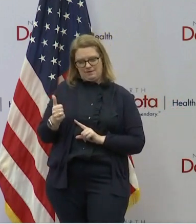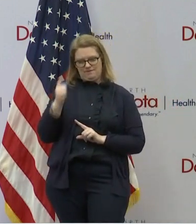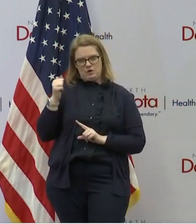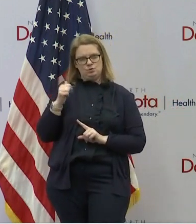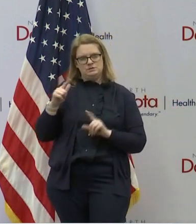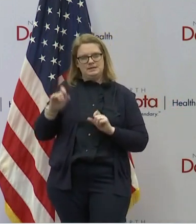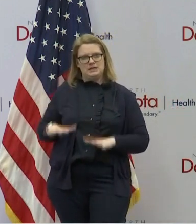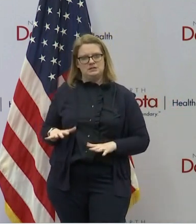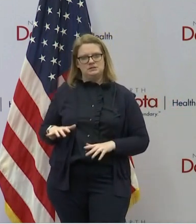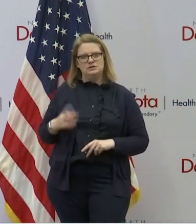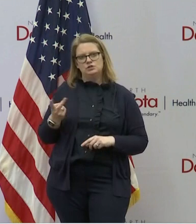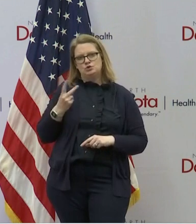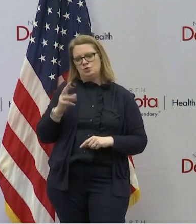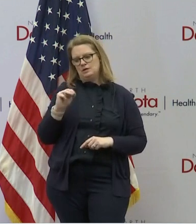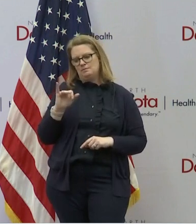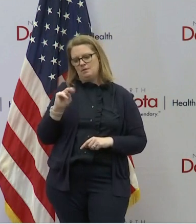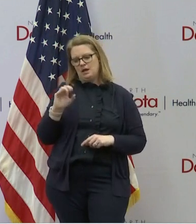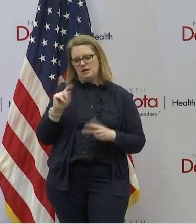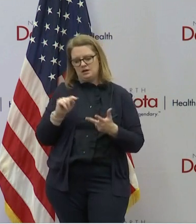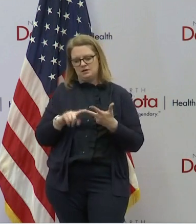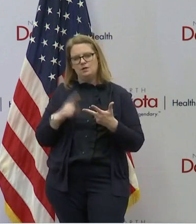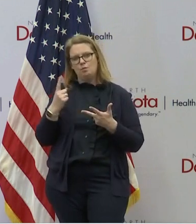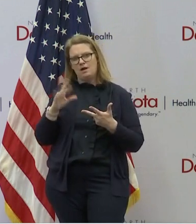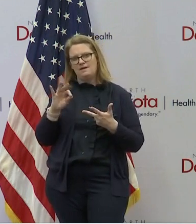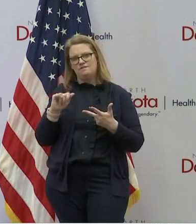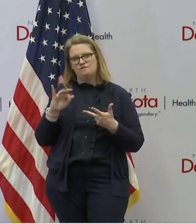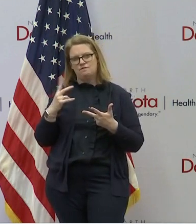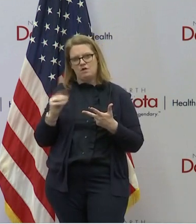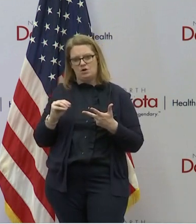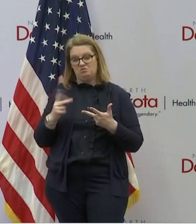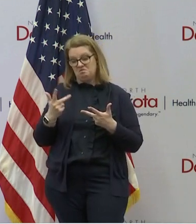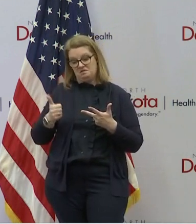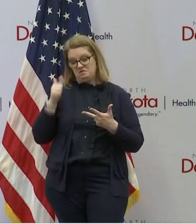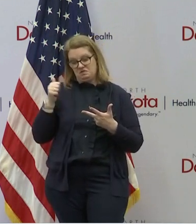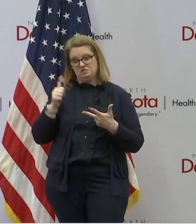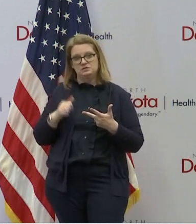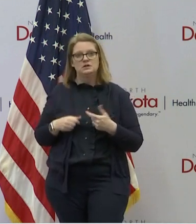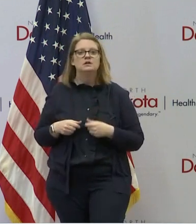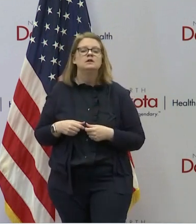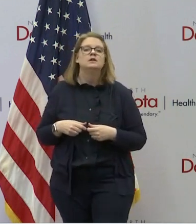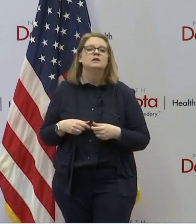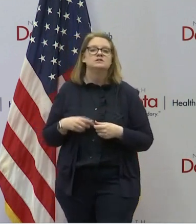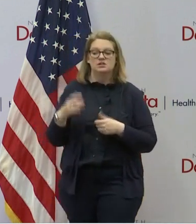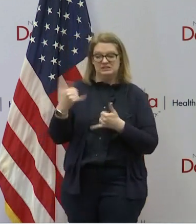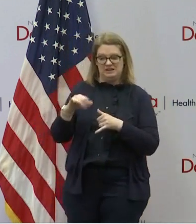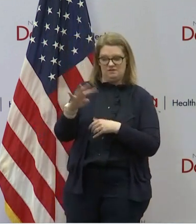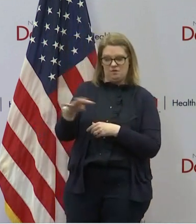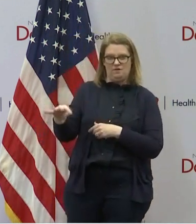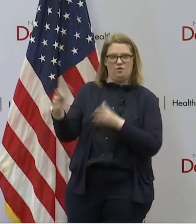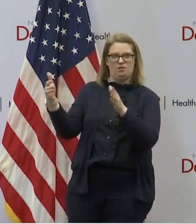BEEN COMPLETED. WE DO HAVE THREE THAT HAVE